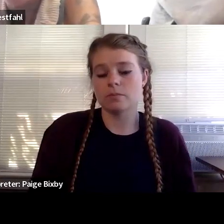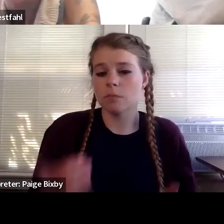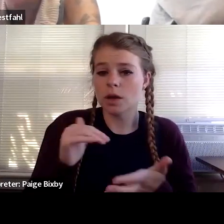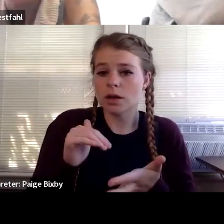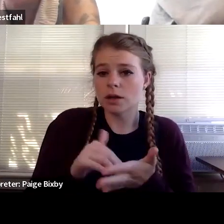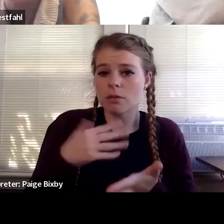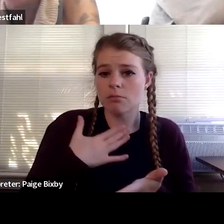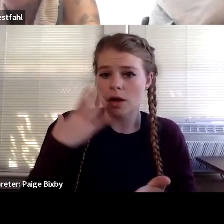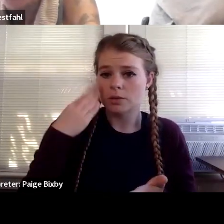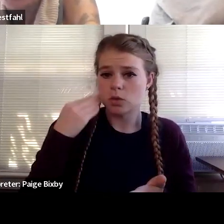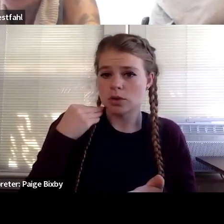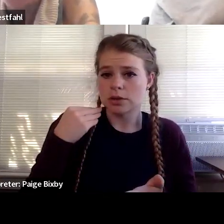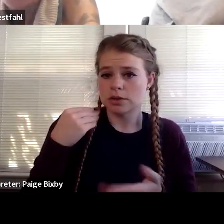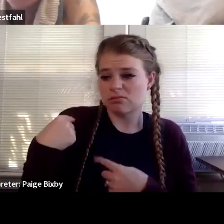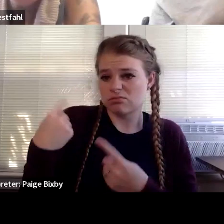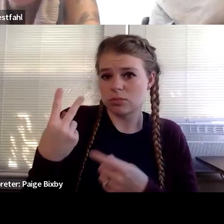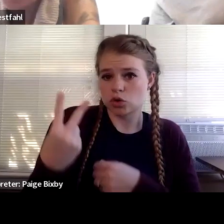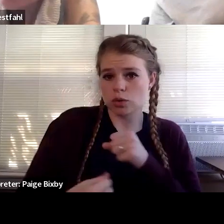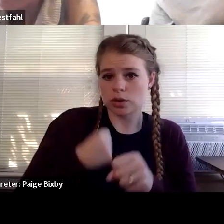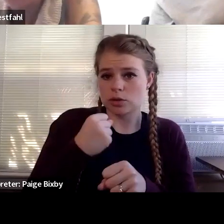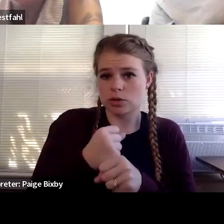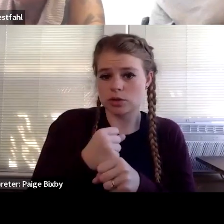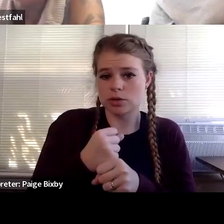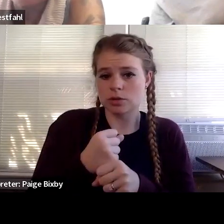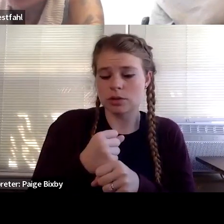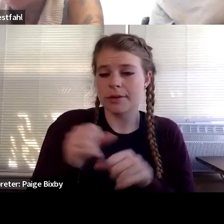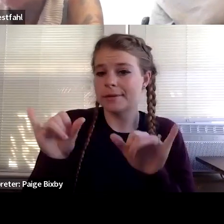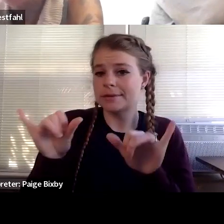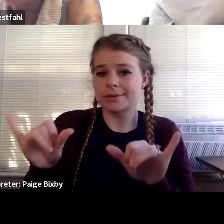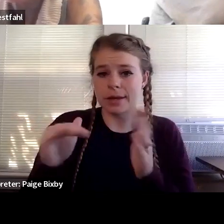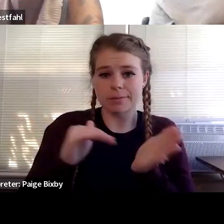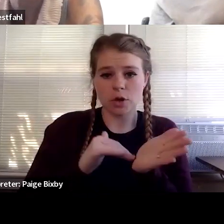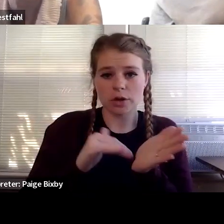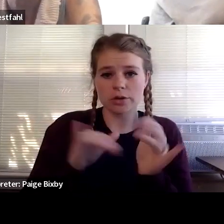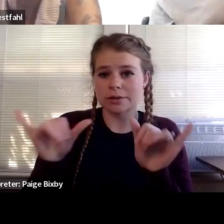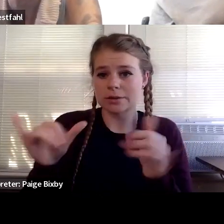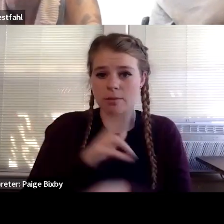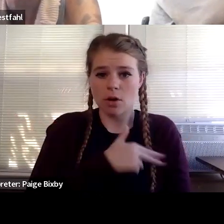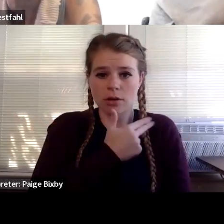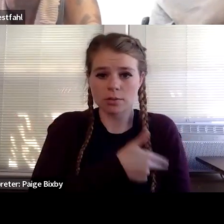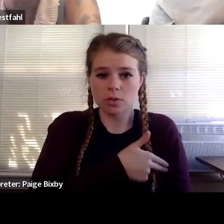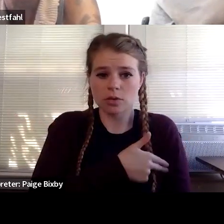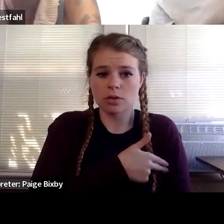I could tell you firsthand, the same doctors at the same hospital came a very, very long way.